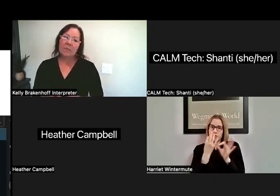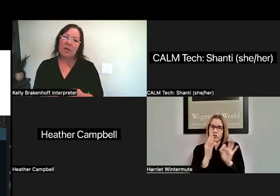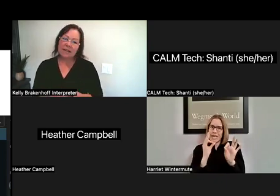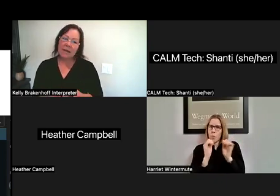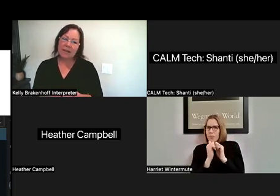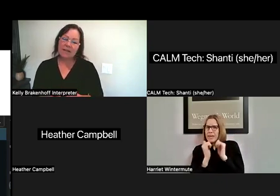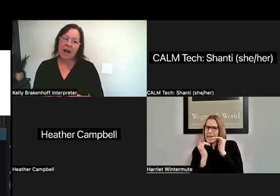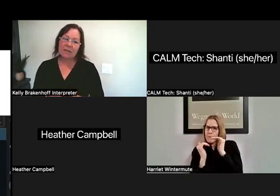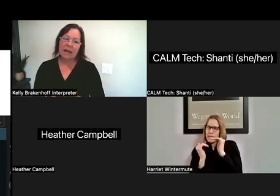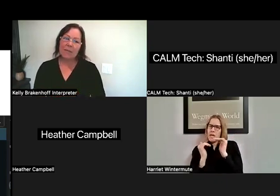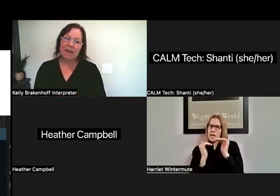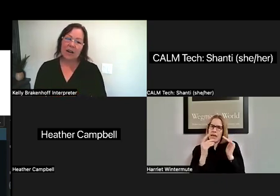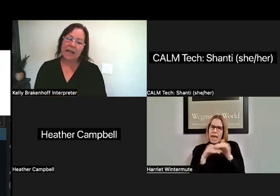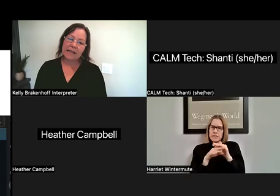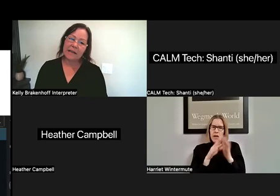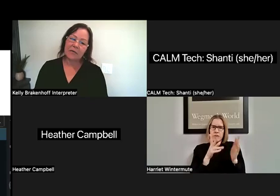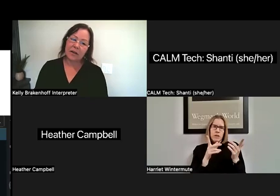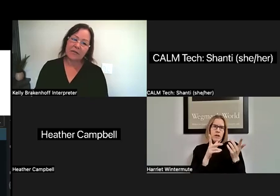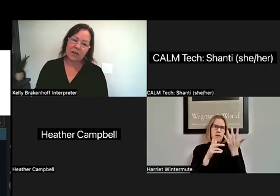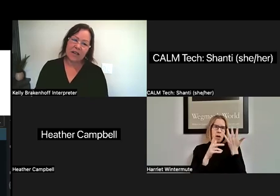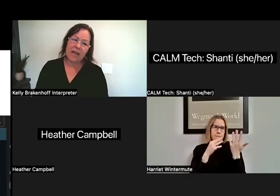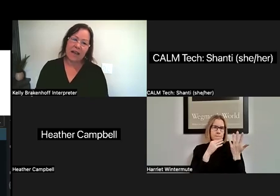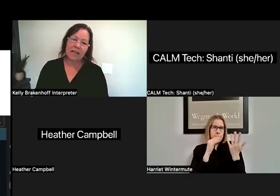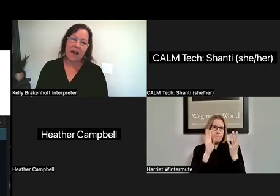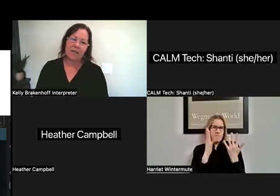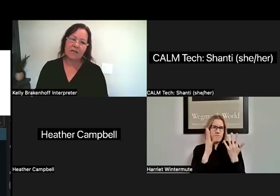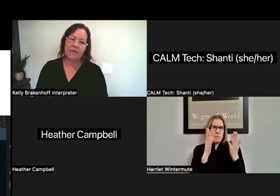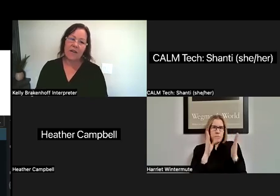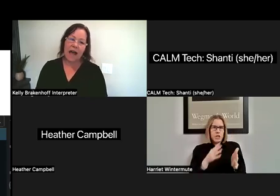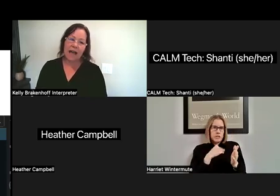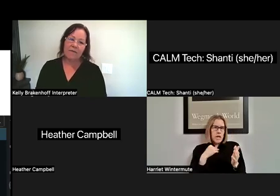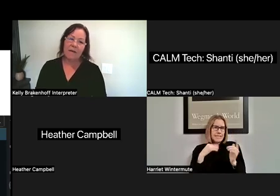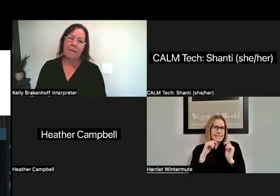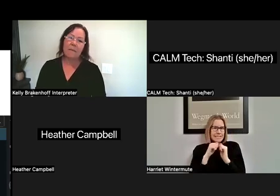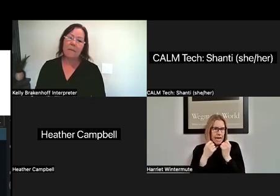Most of the time it does cost money but there is a free version that allows five